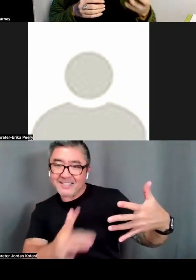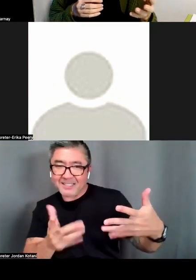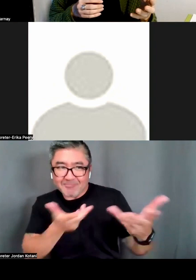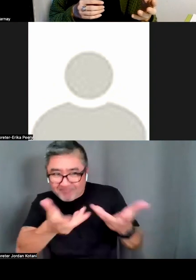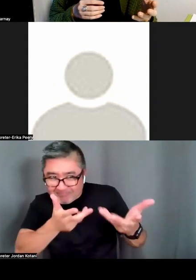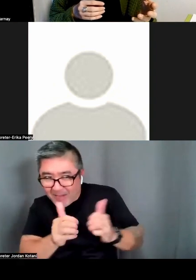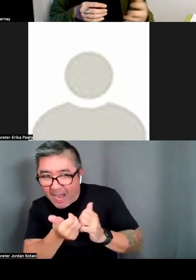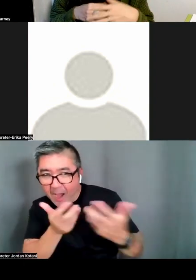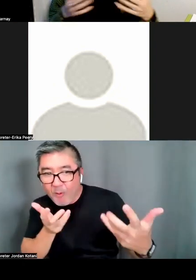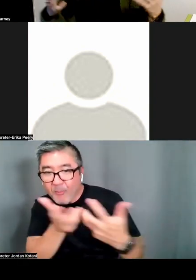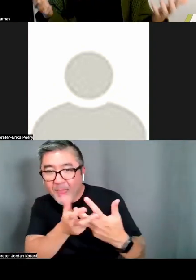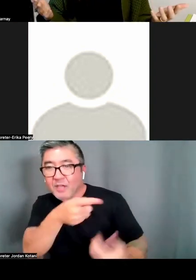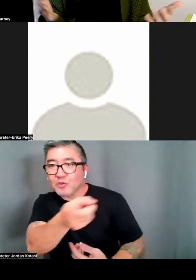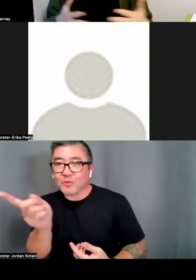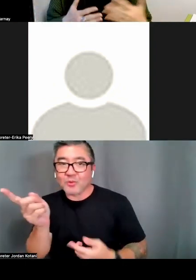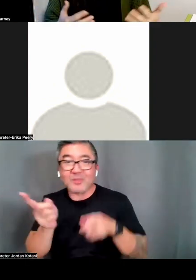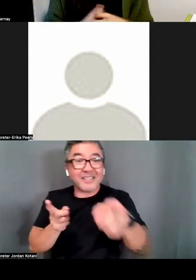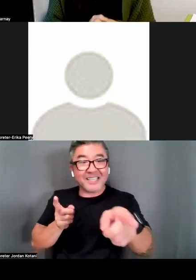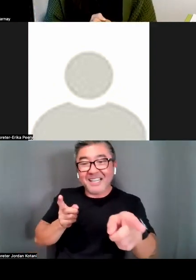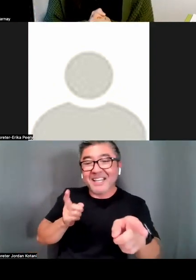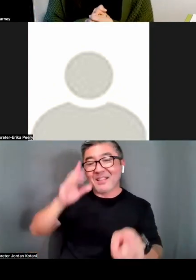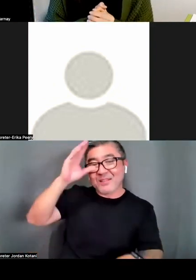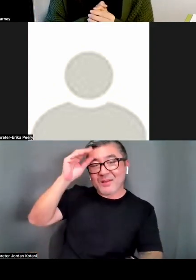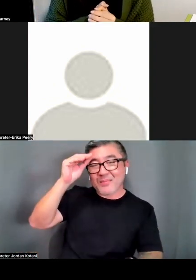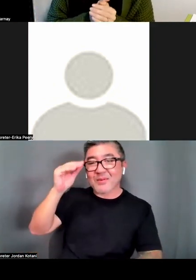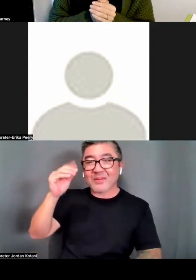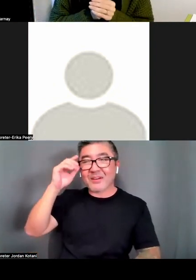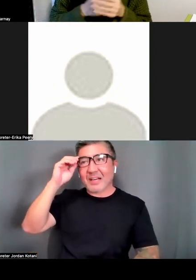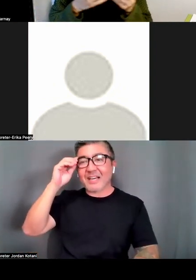in this video, talked about, I don't know if he said how many times a week. Typically,